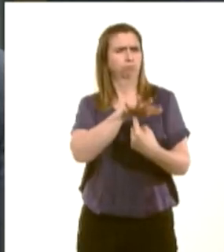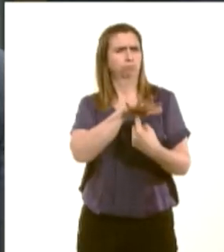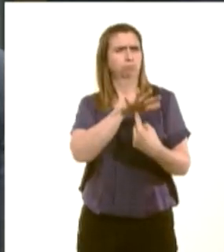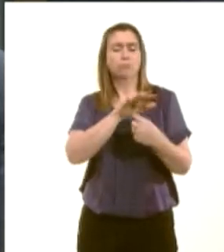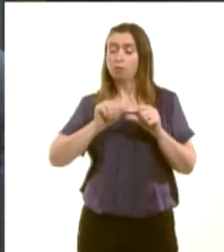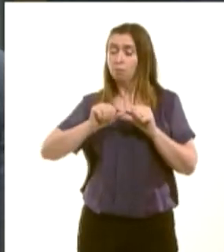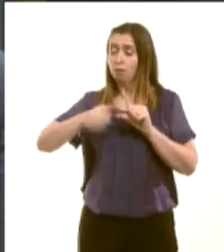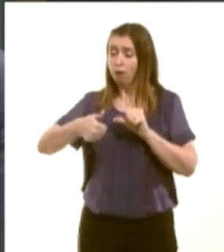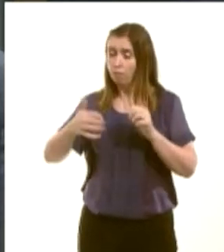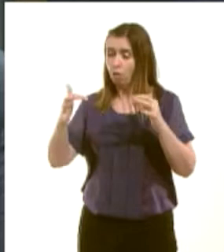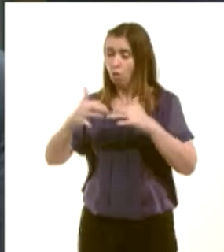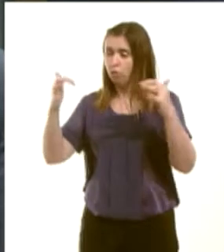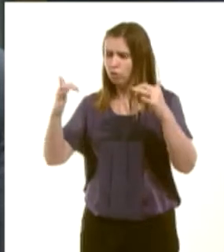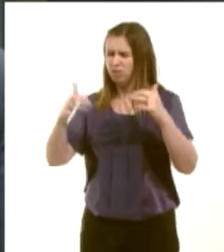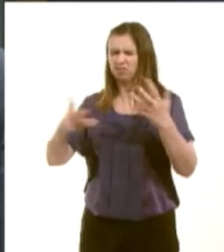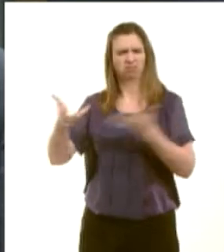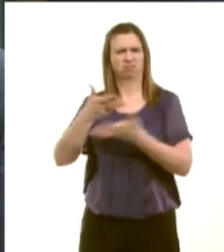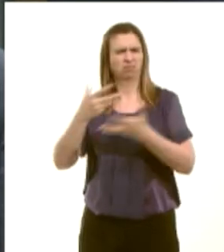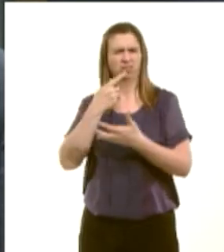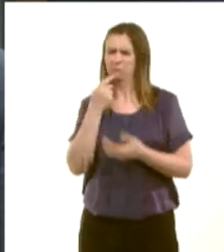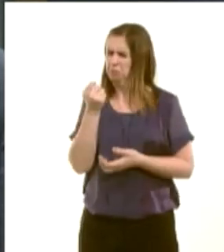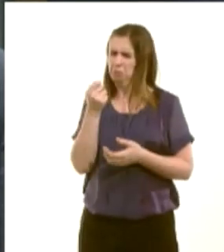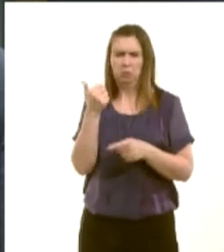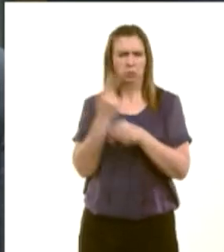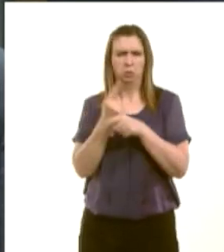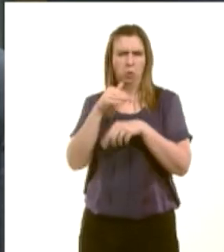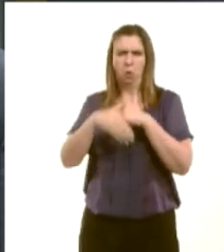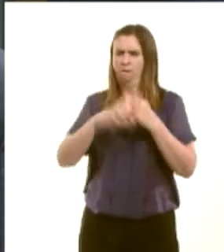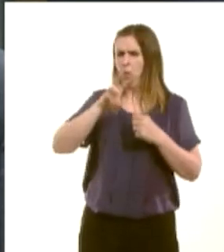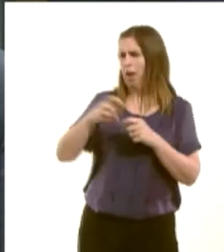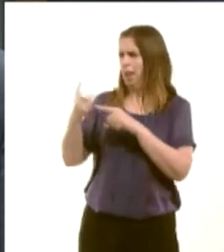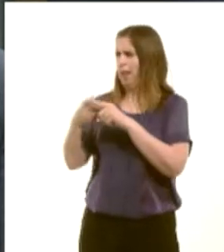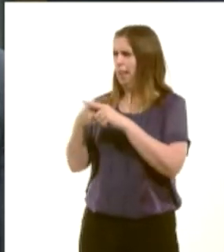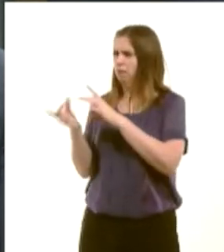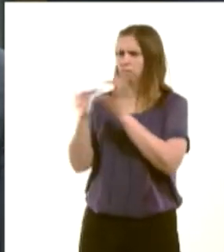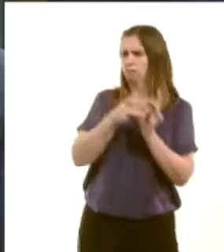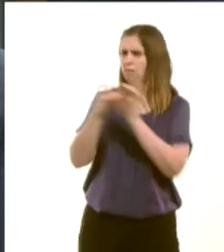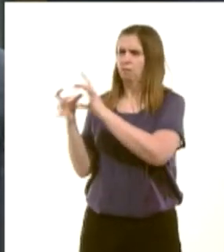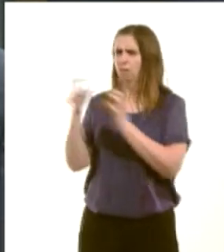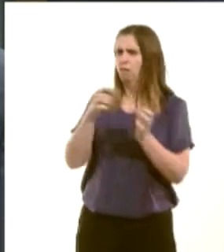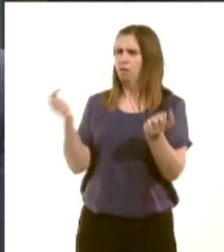reference to cross-border healthcare during the day, and concerns that a new border would